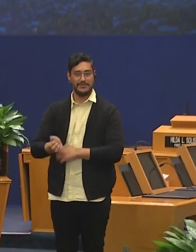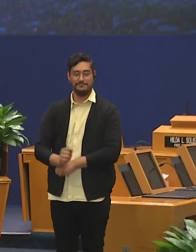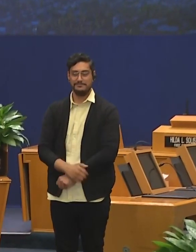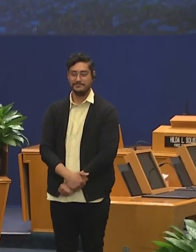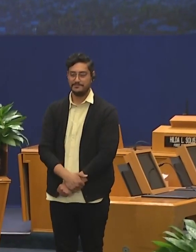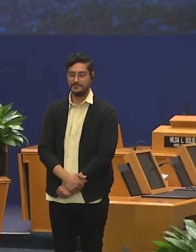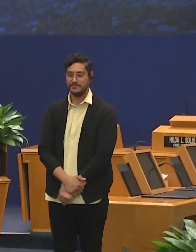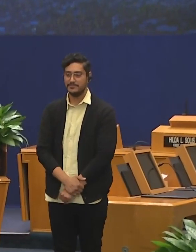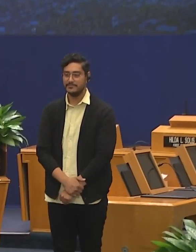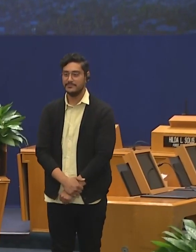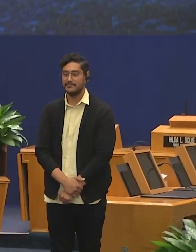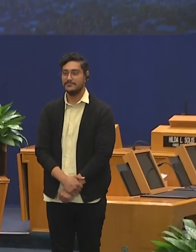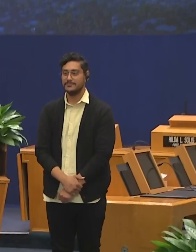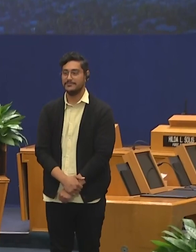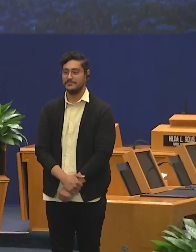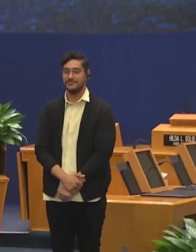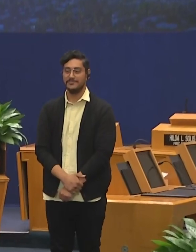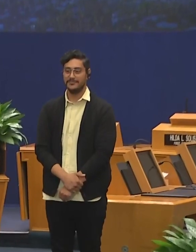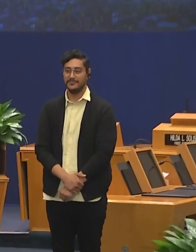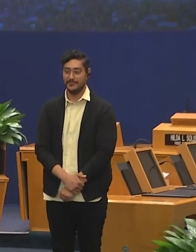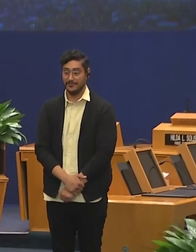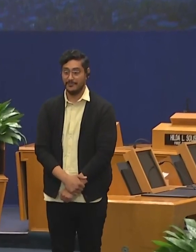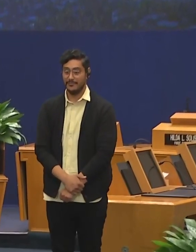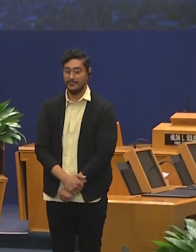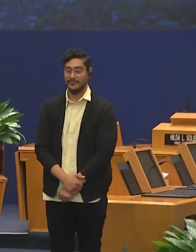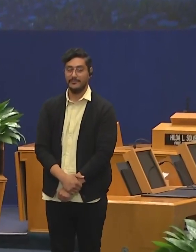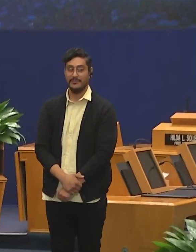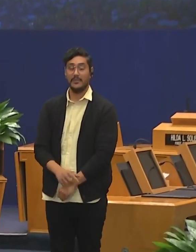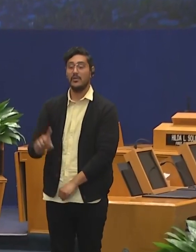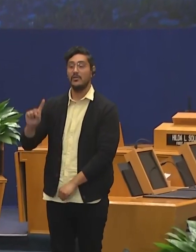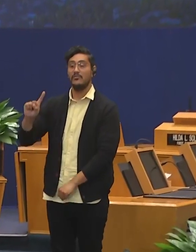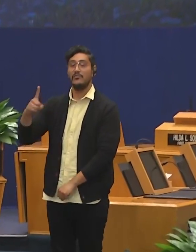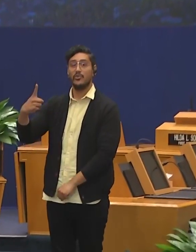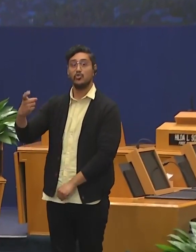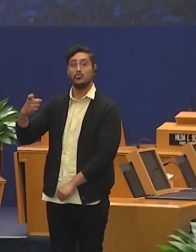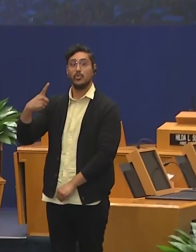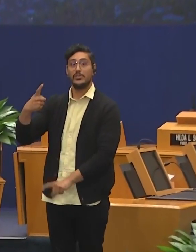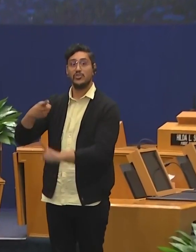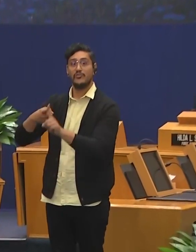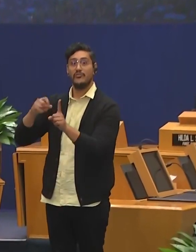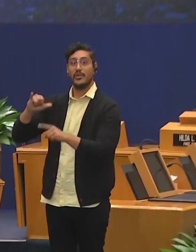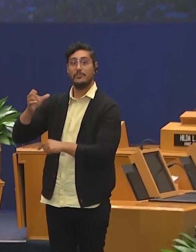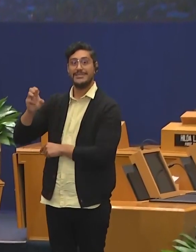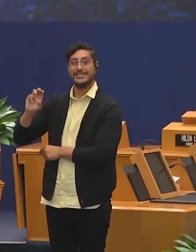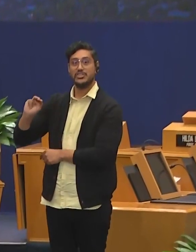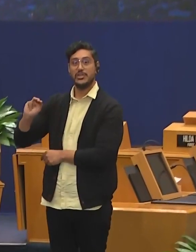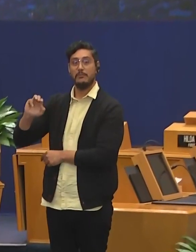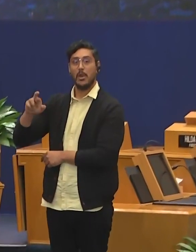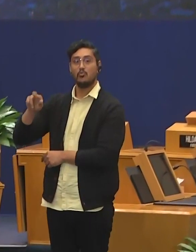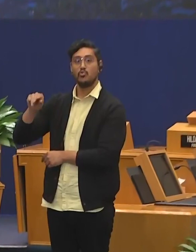THEN ZERO AT THIS TIME.